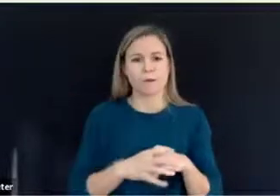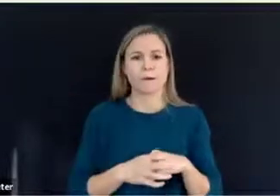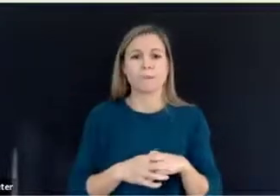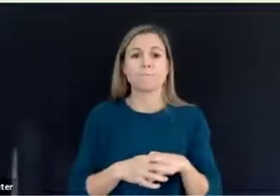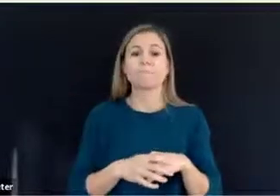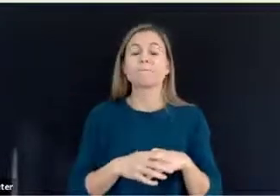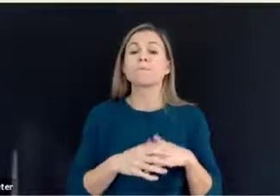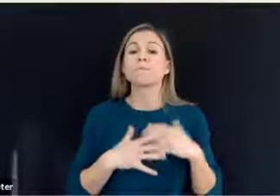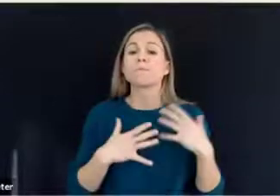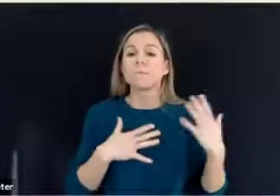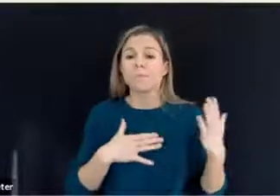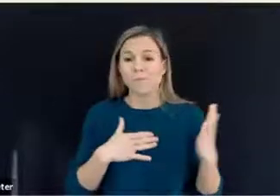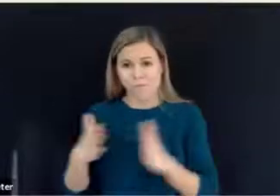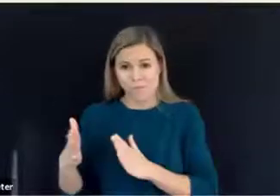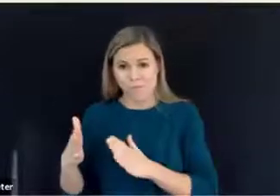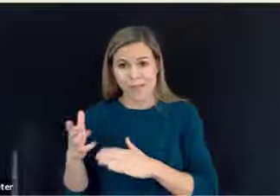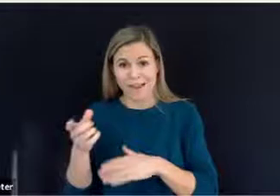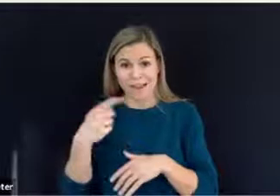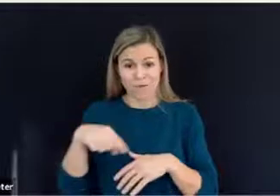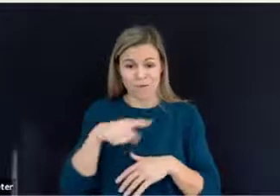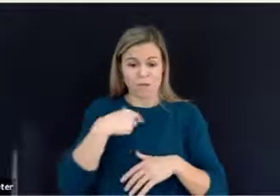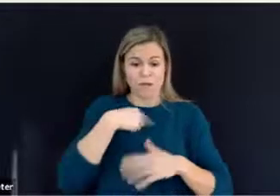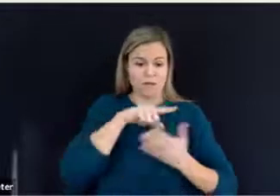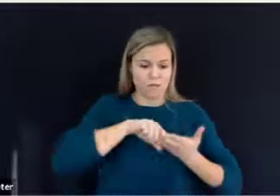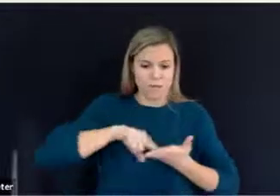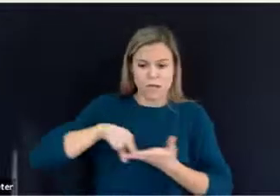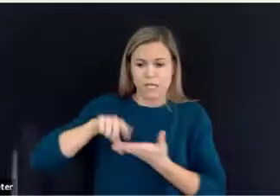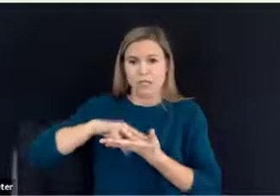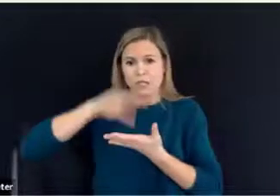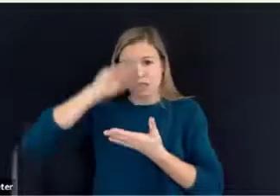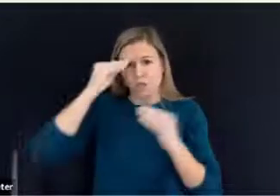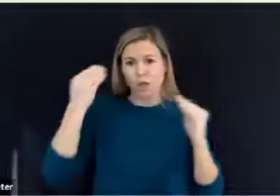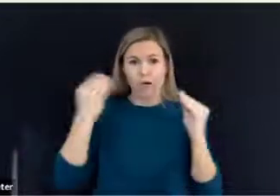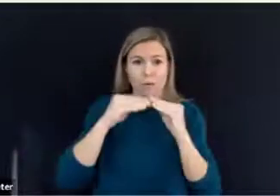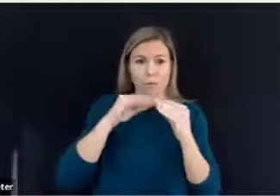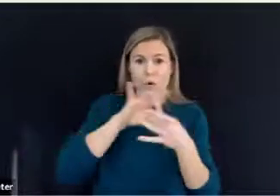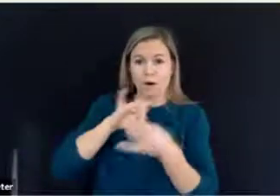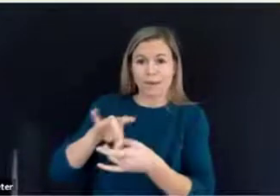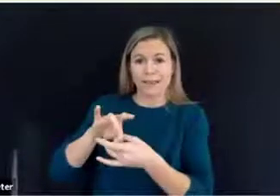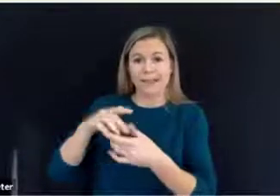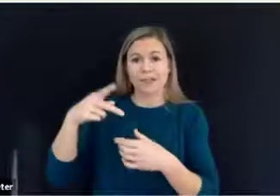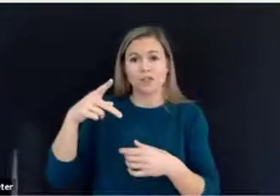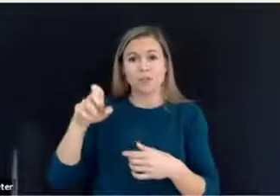as we're learning more about peroxisomes and peroxisomal disorders,